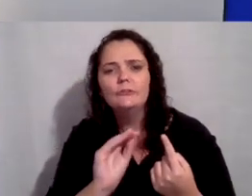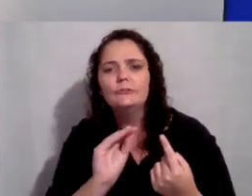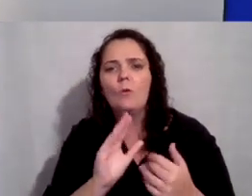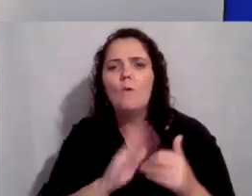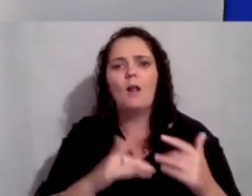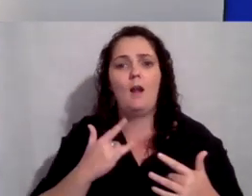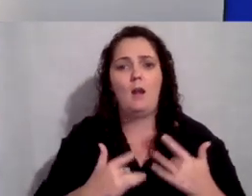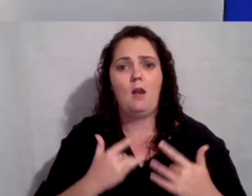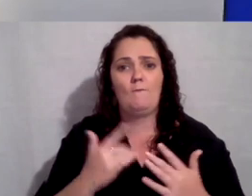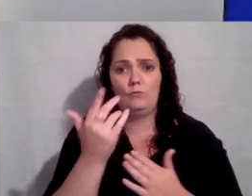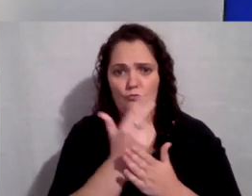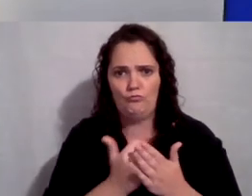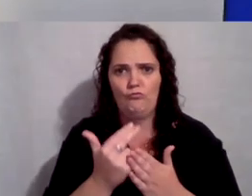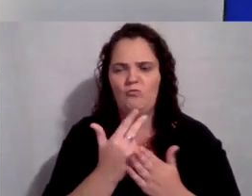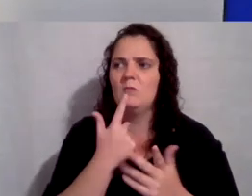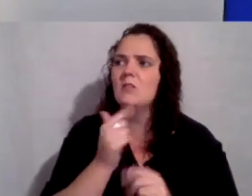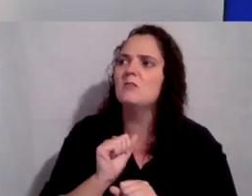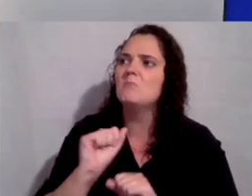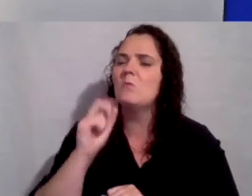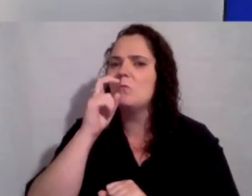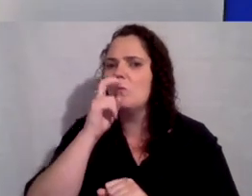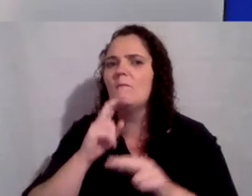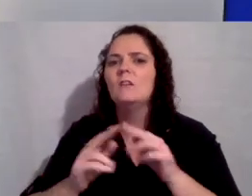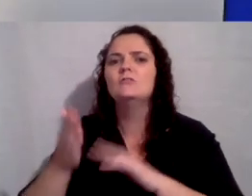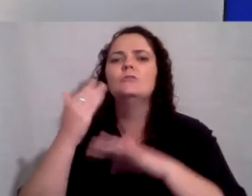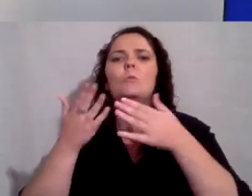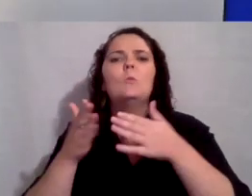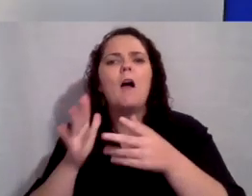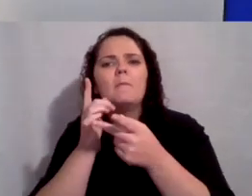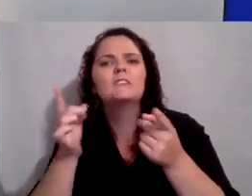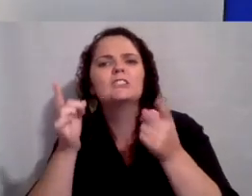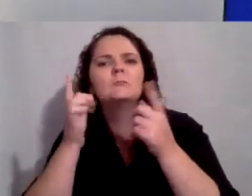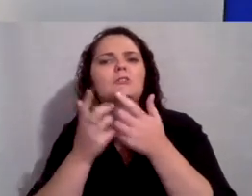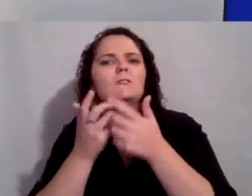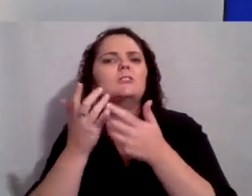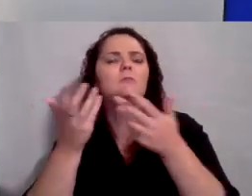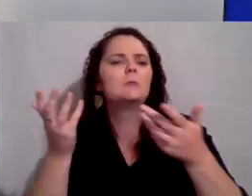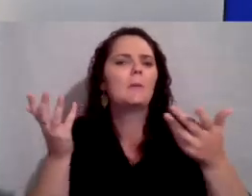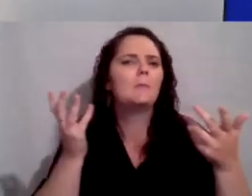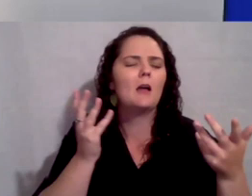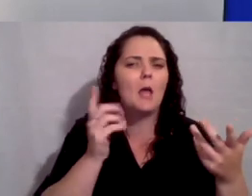but really to start thinking about the different ways that life drawing and these different methods of drawing can enhance